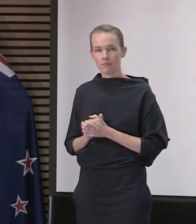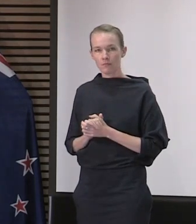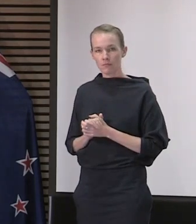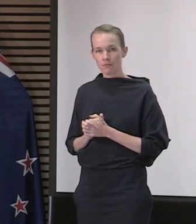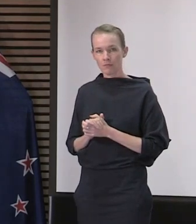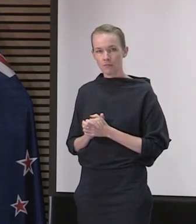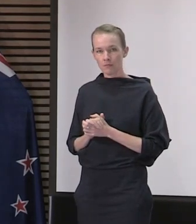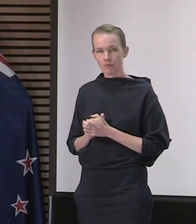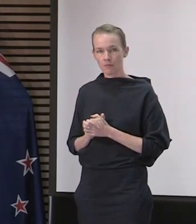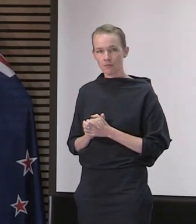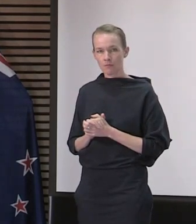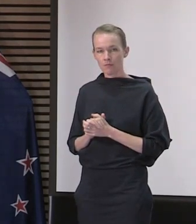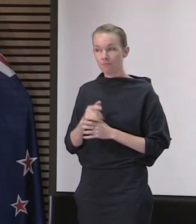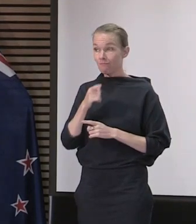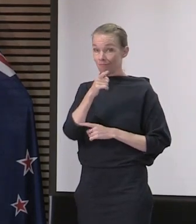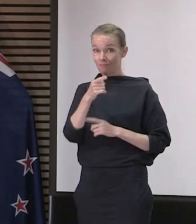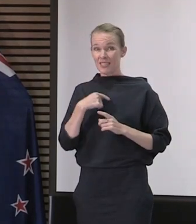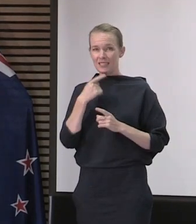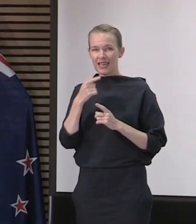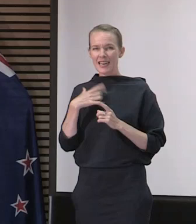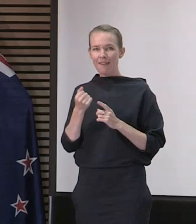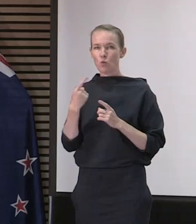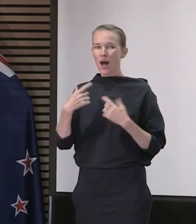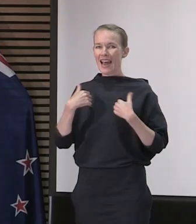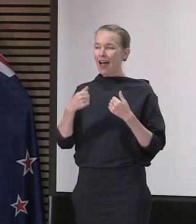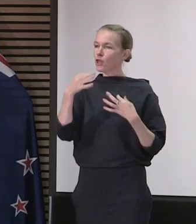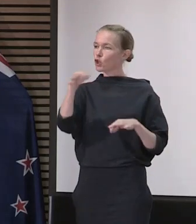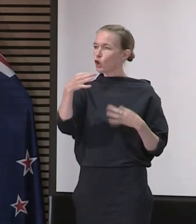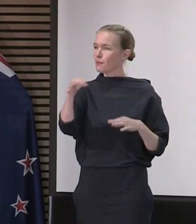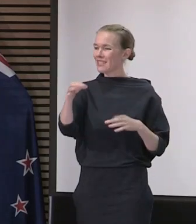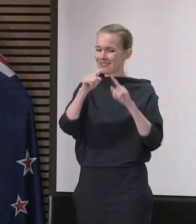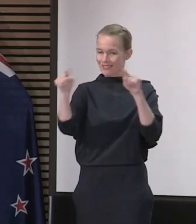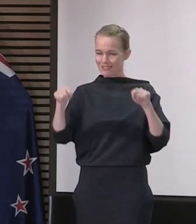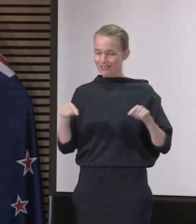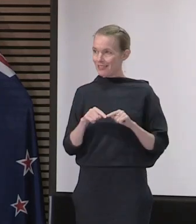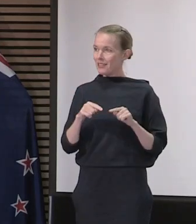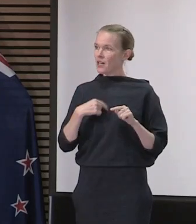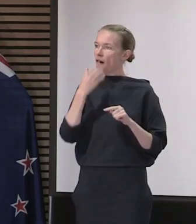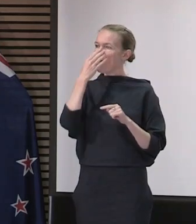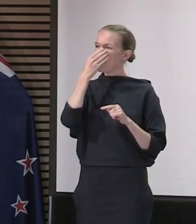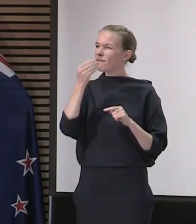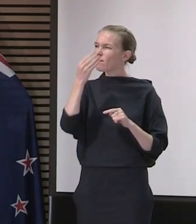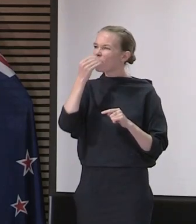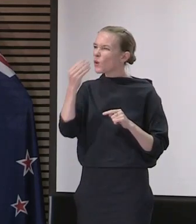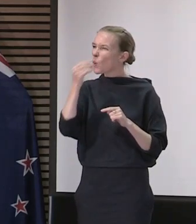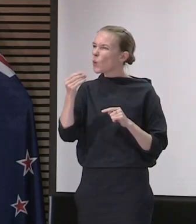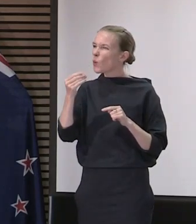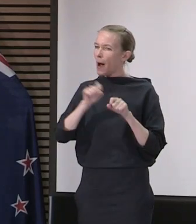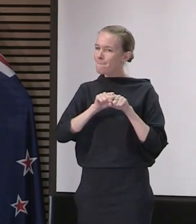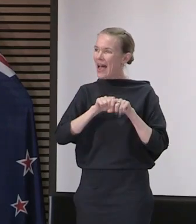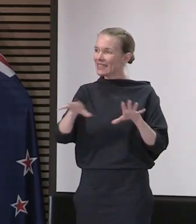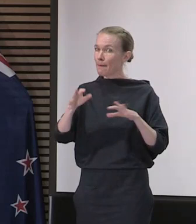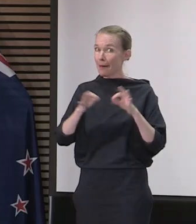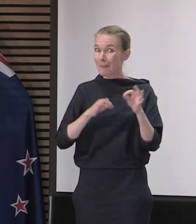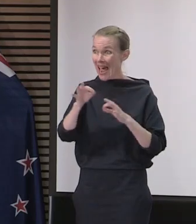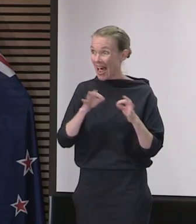the Cook Islands there.